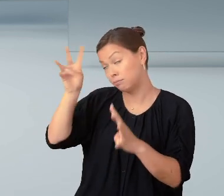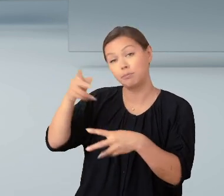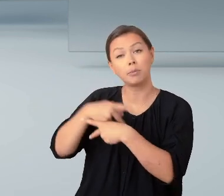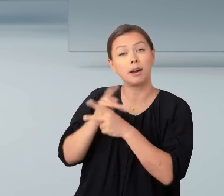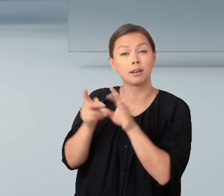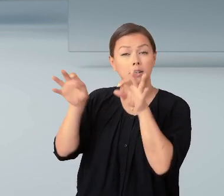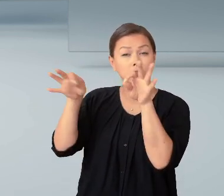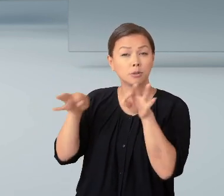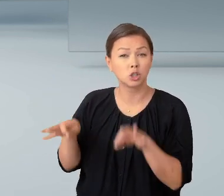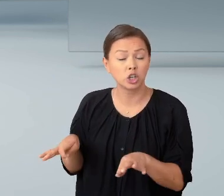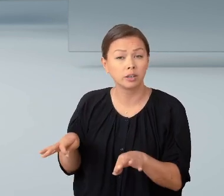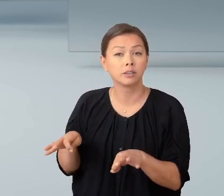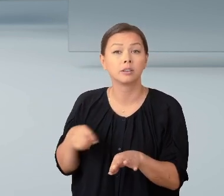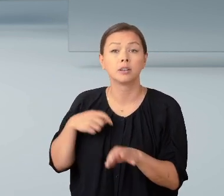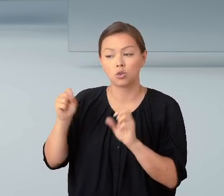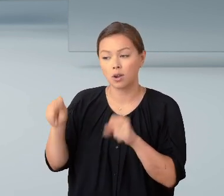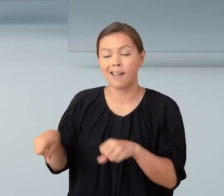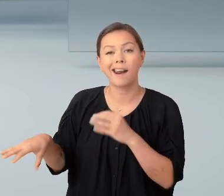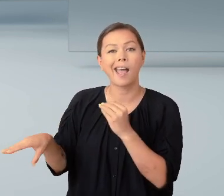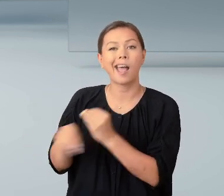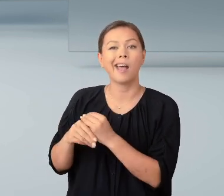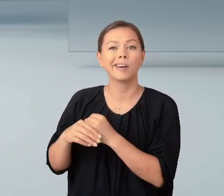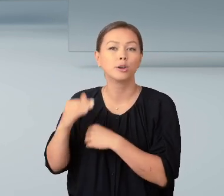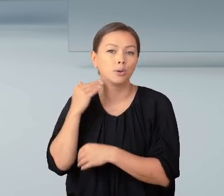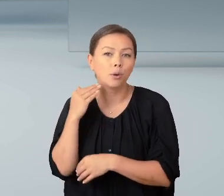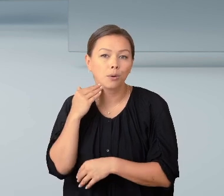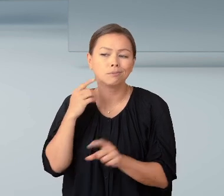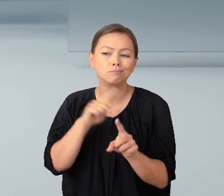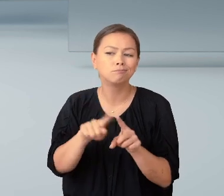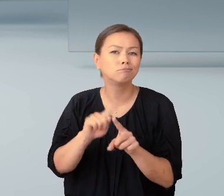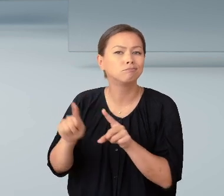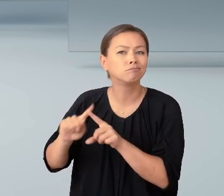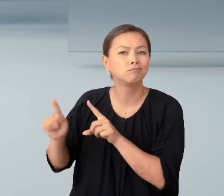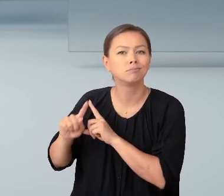based on selected product attributes, tone, and format, and then seamlessly